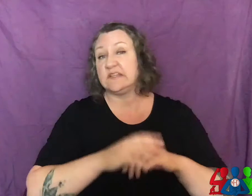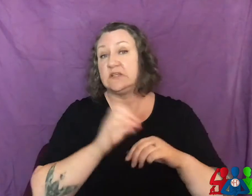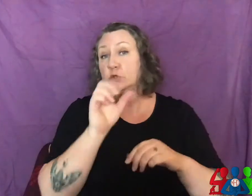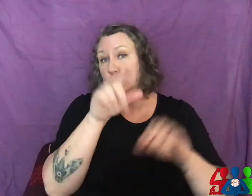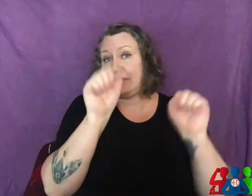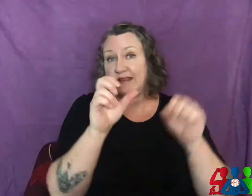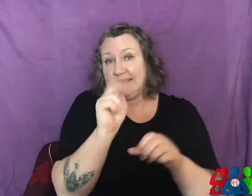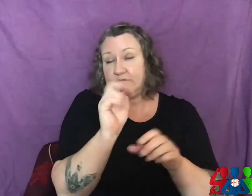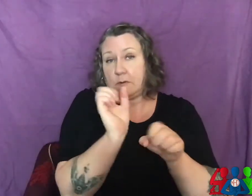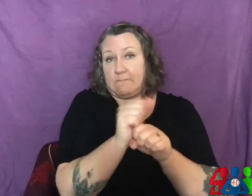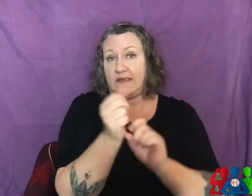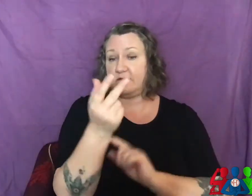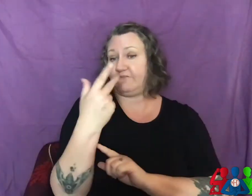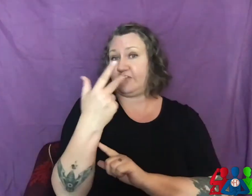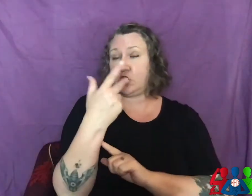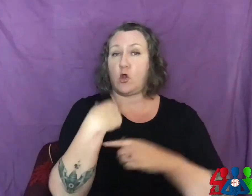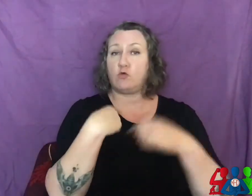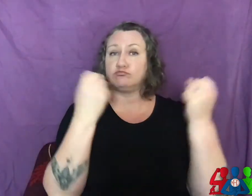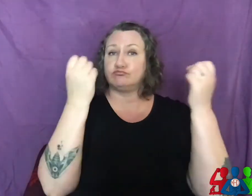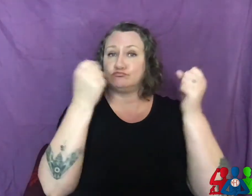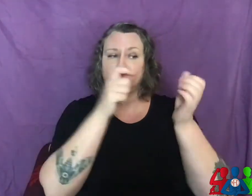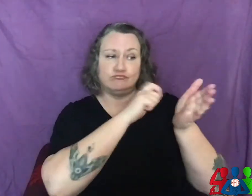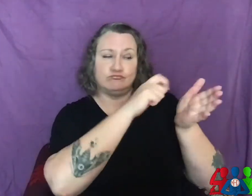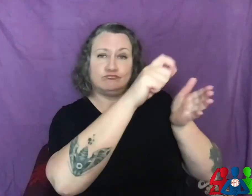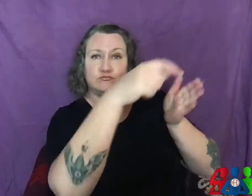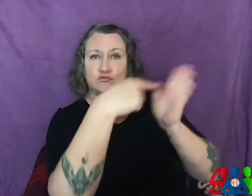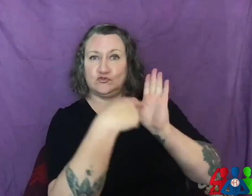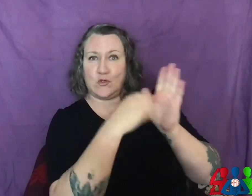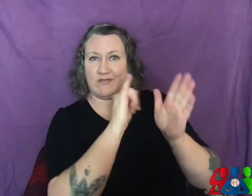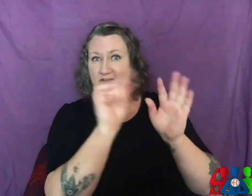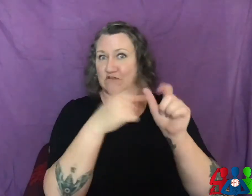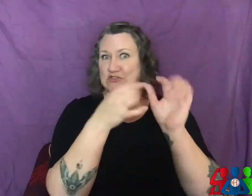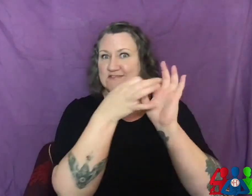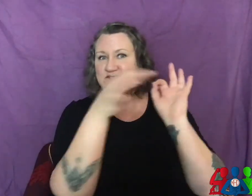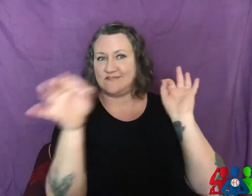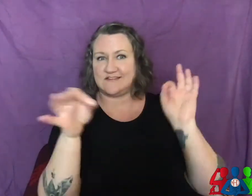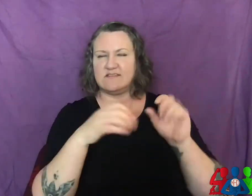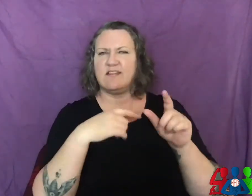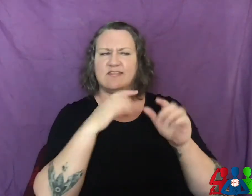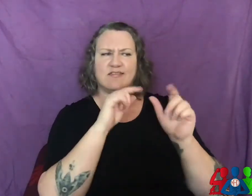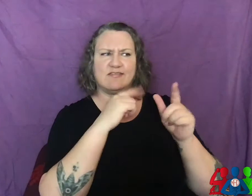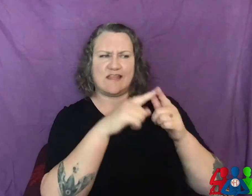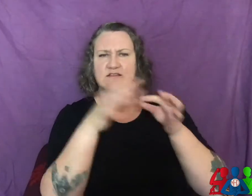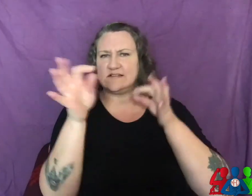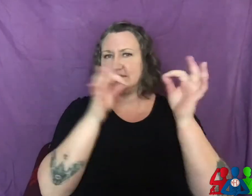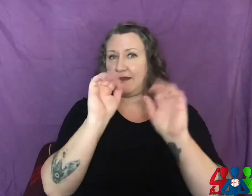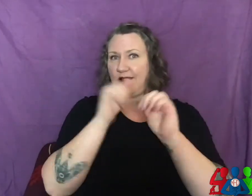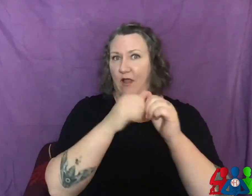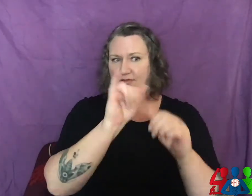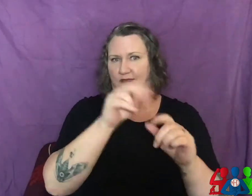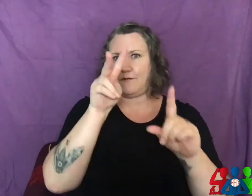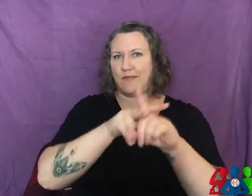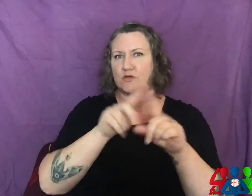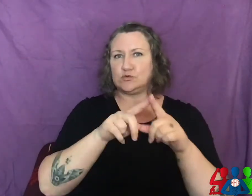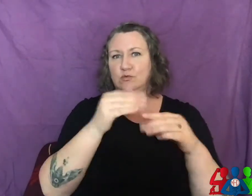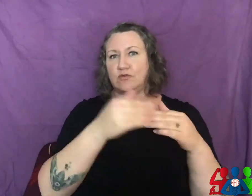example of one sentence, or you can even make a video of yourself writing a sentence on a